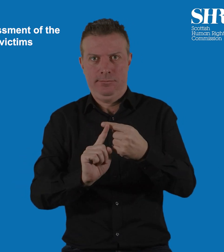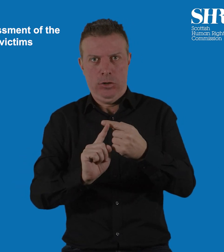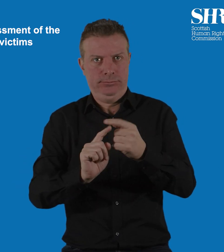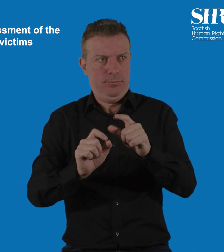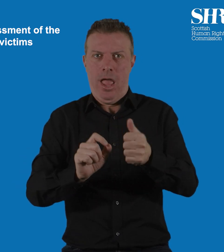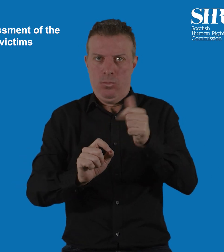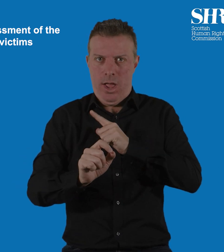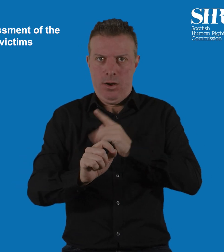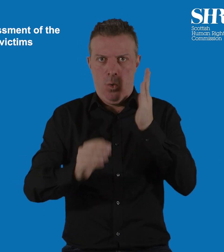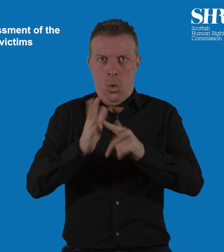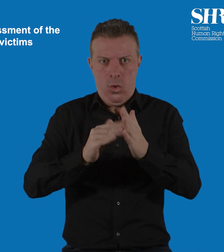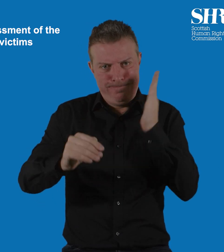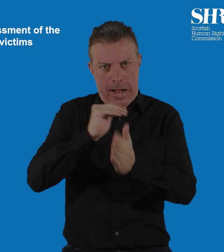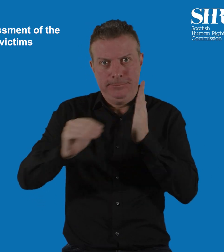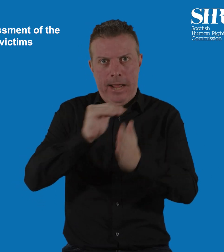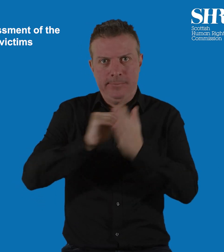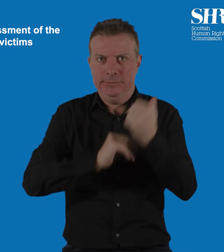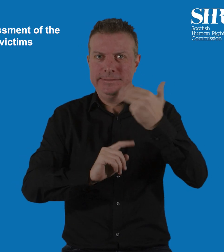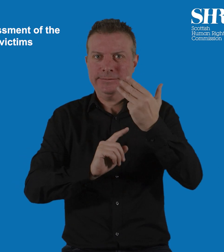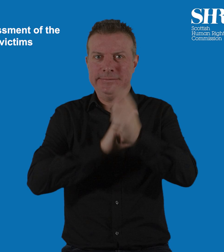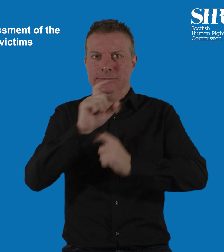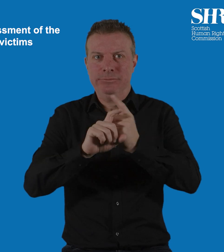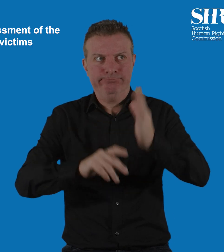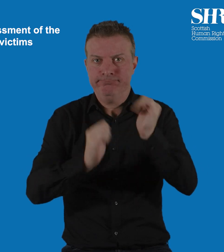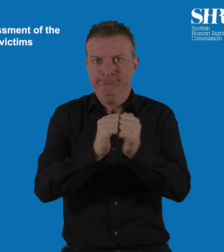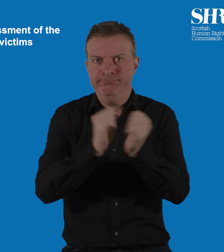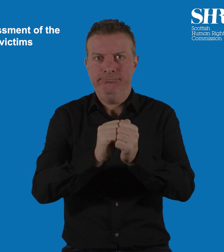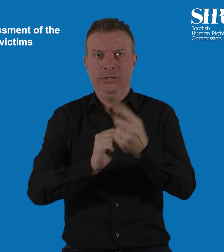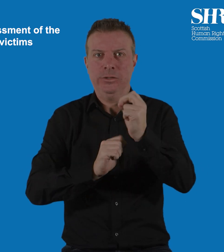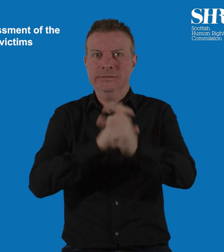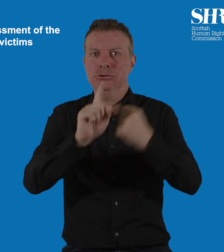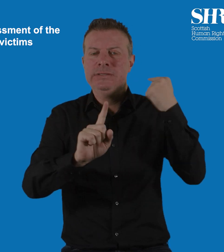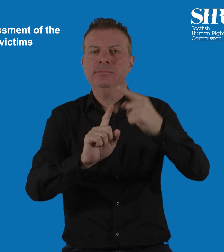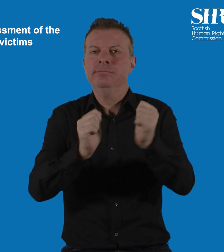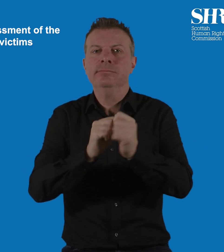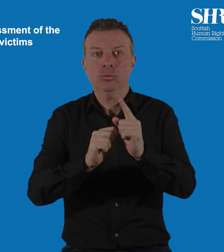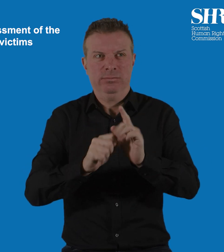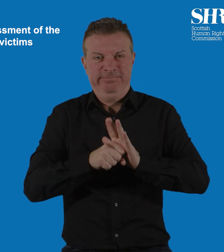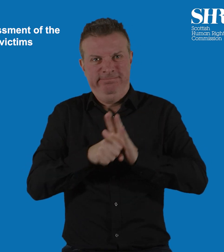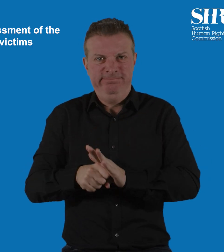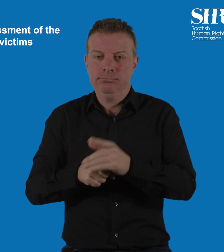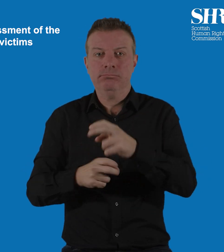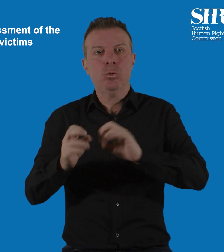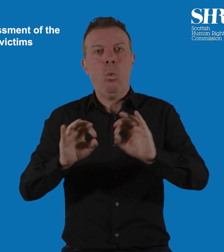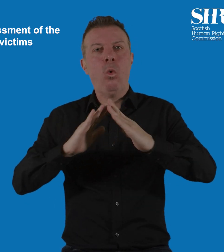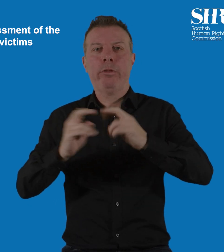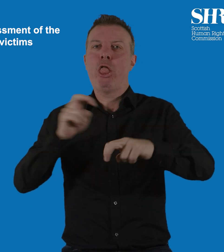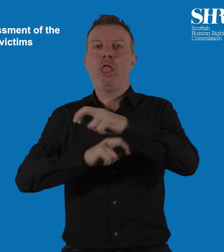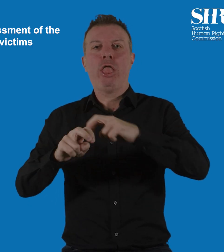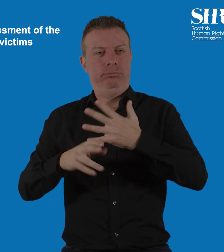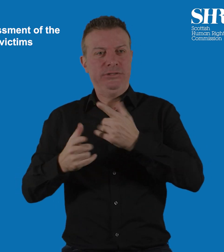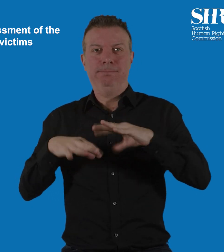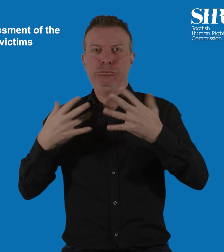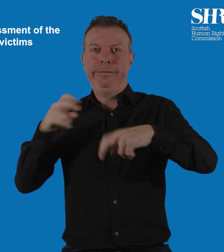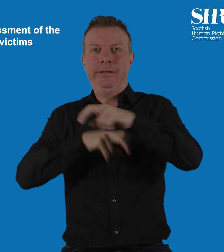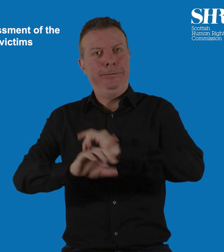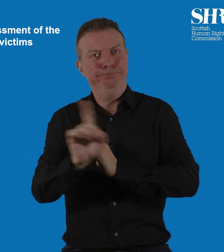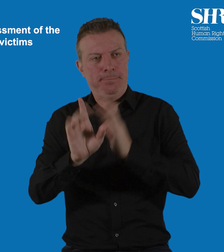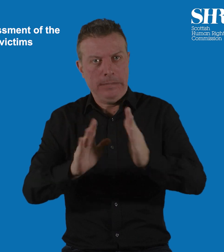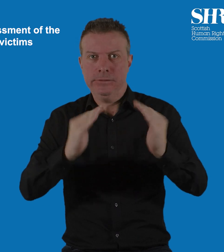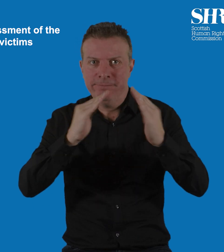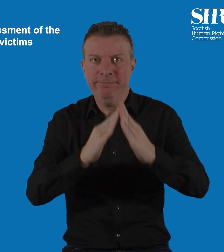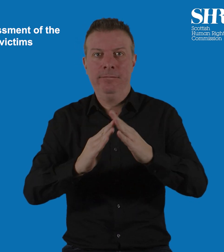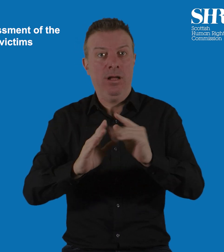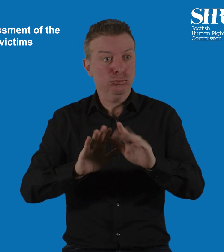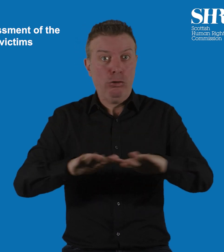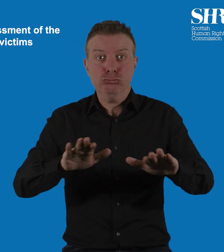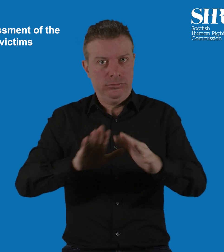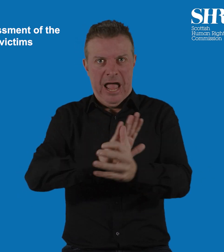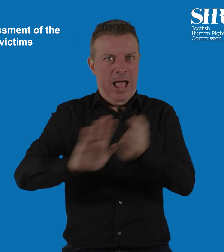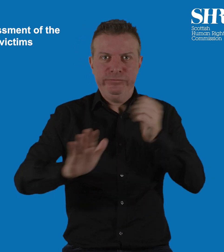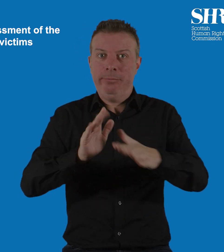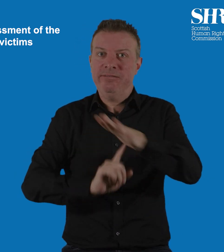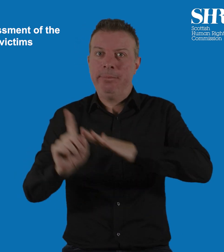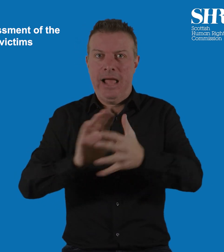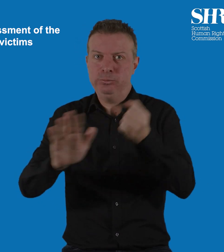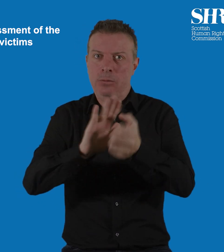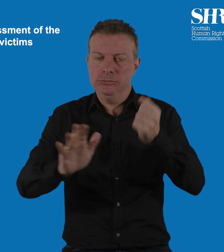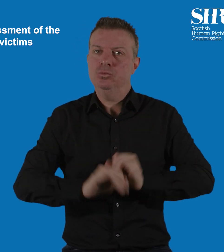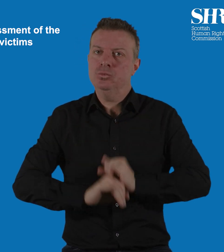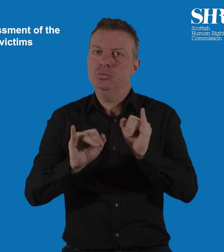by passing laws in the 19th and 20th centuries that suppressed nomadic life and removed children from their families.